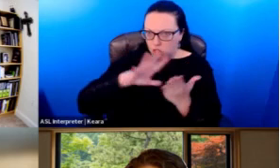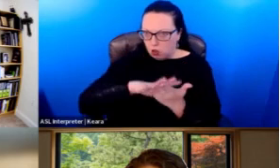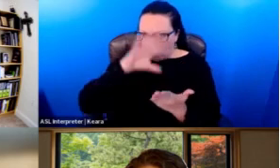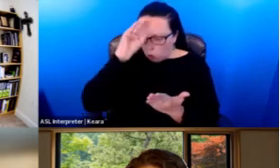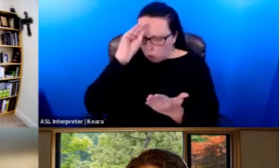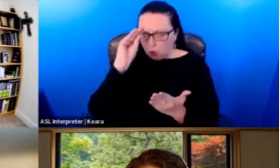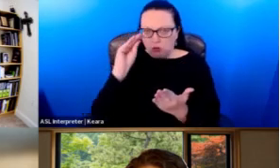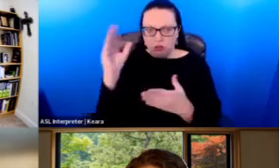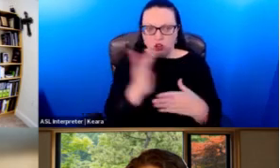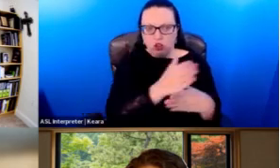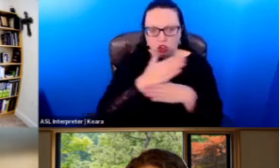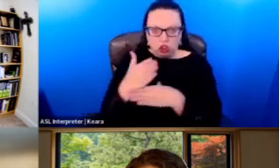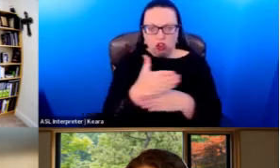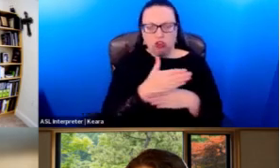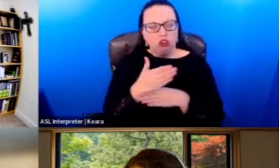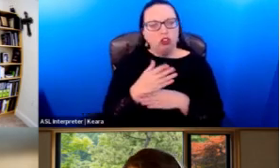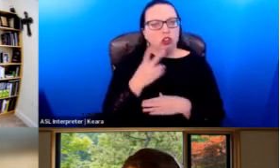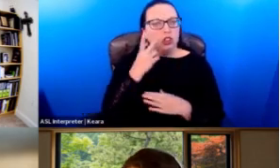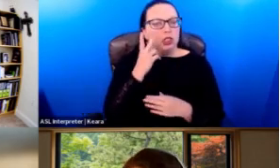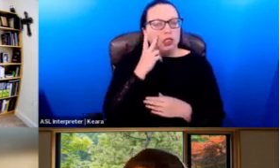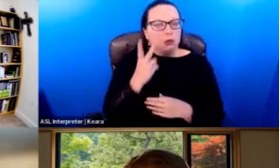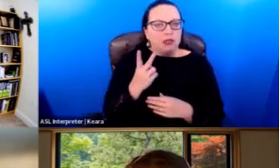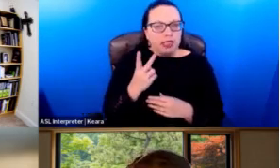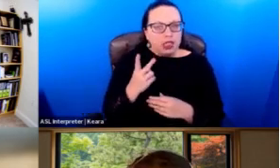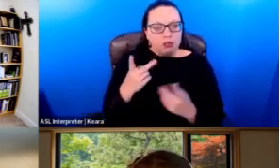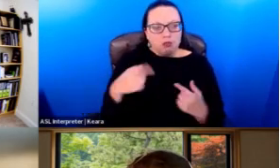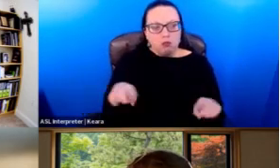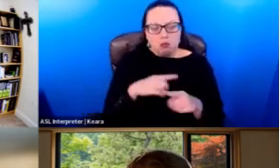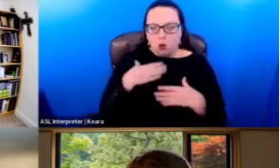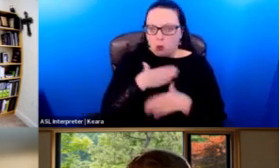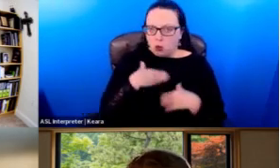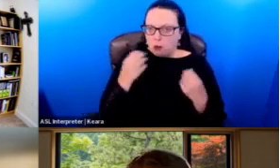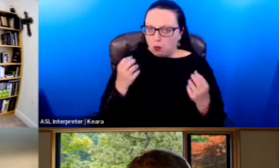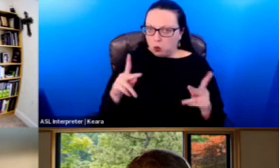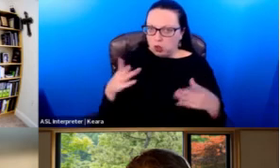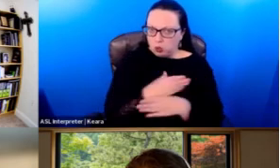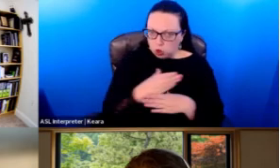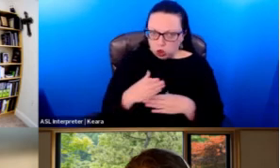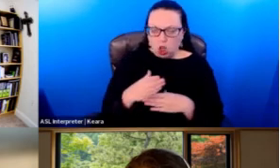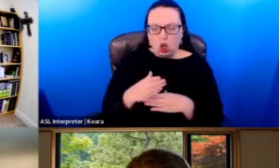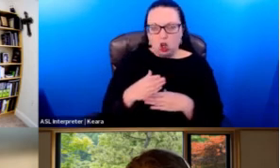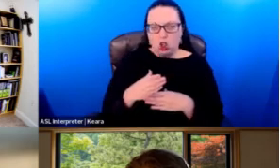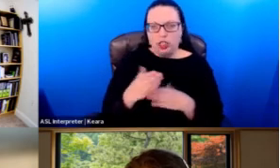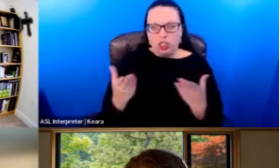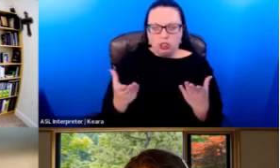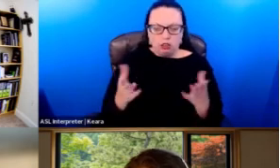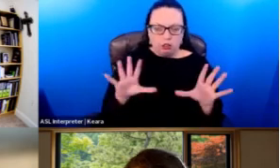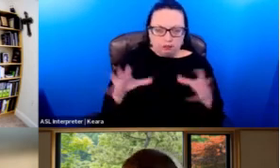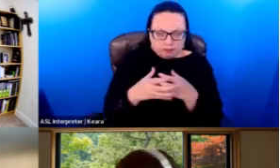have found that grantees really appreciate the opportunity to share on a close kind of intimate setting, but also